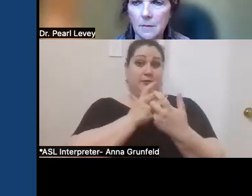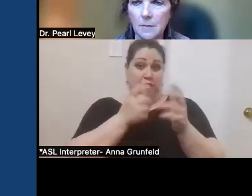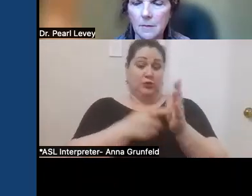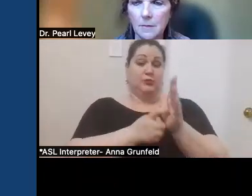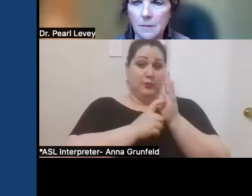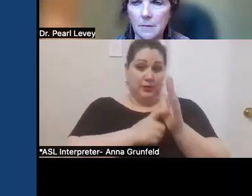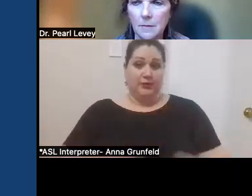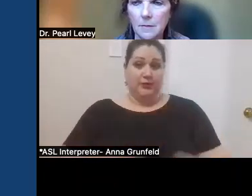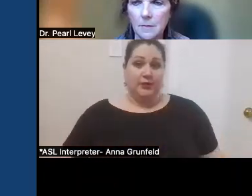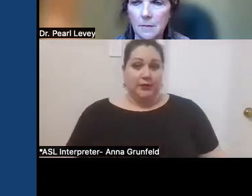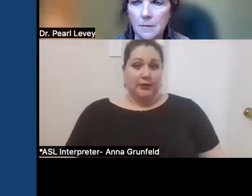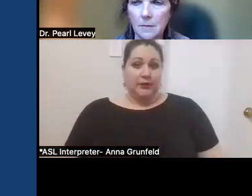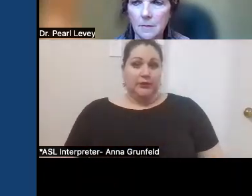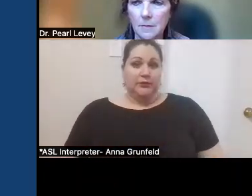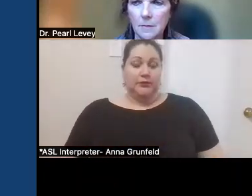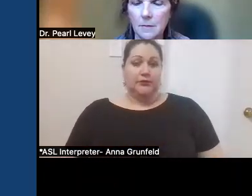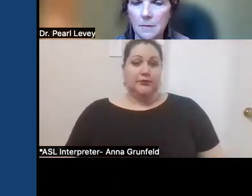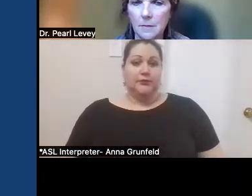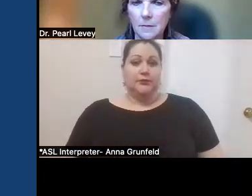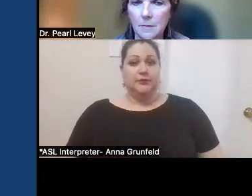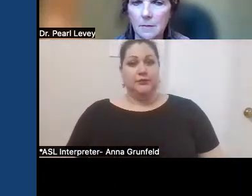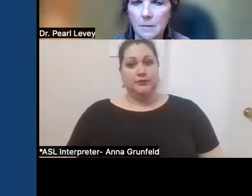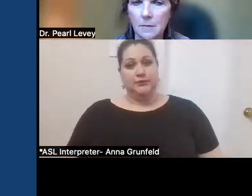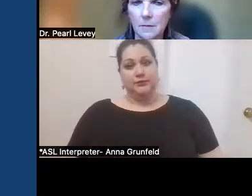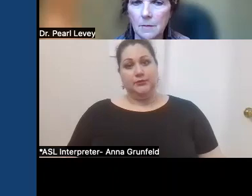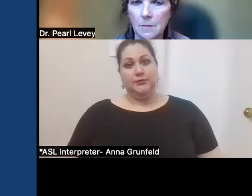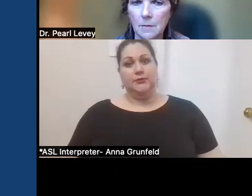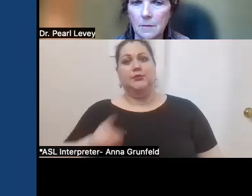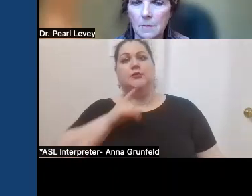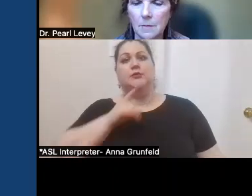This was alluded to earlier, the downstream effects are due to increase in volume of learners